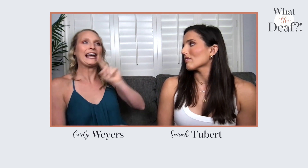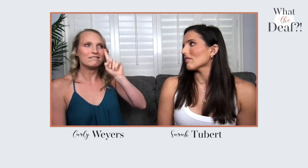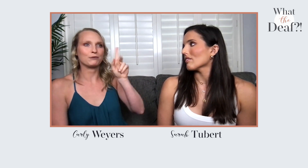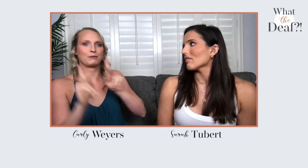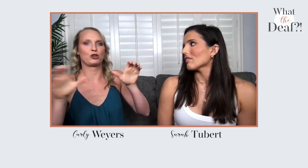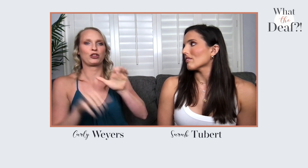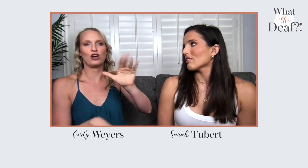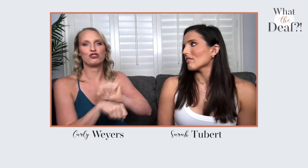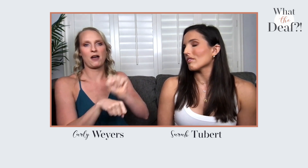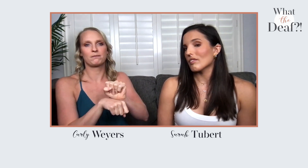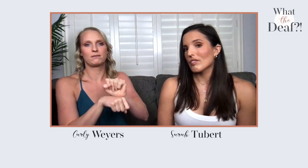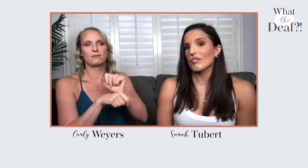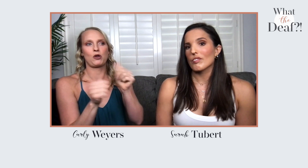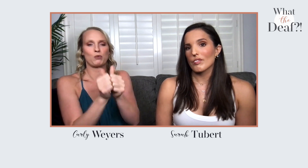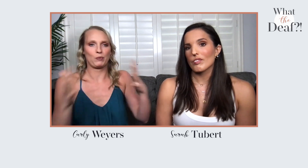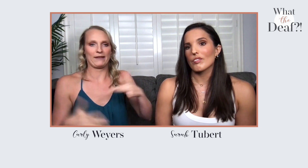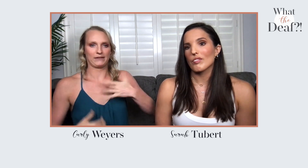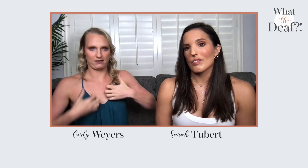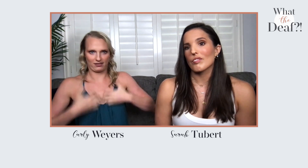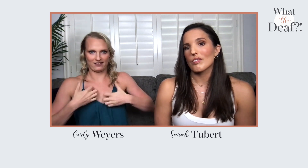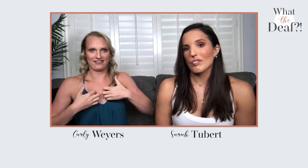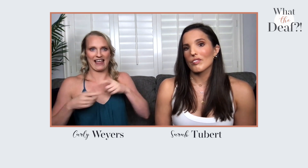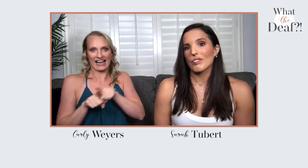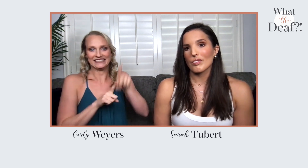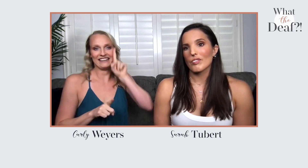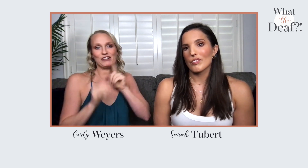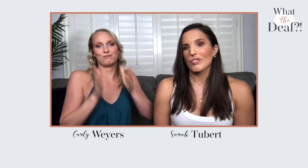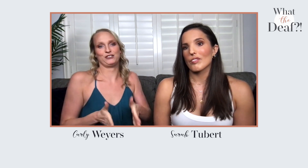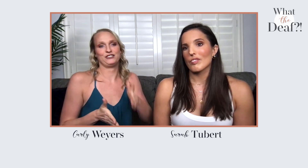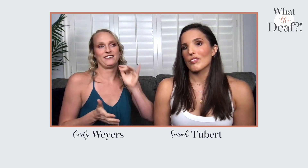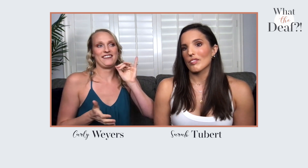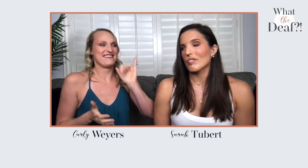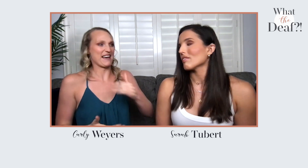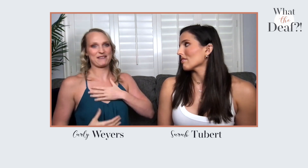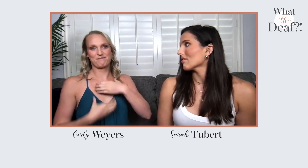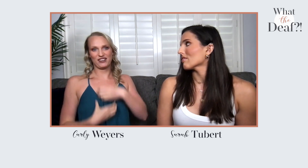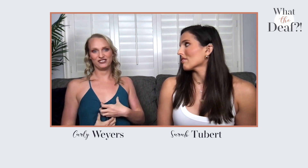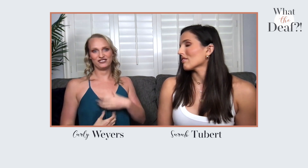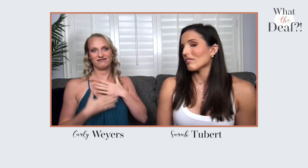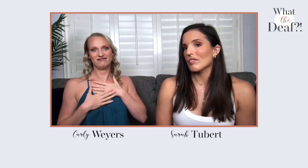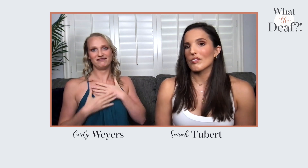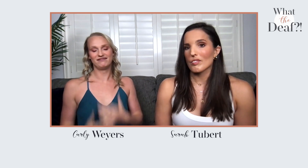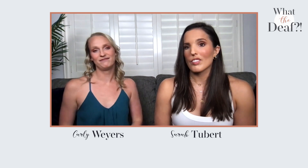and allow deaf people to do their jobs without feeling those insecurities as a deaf person and that's my passion.